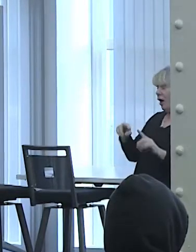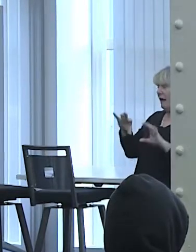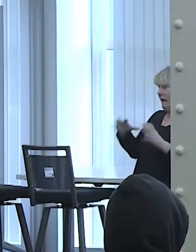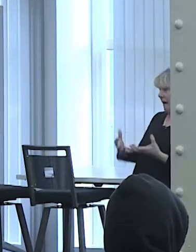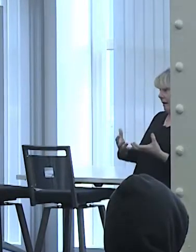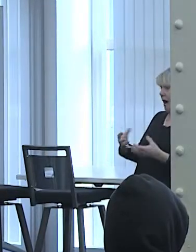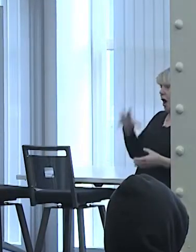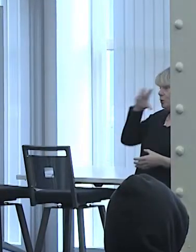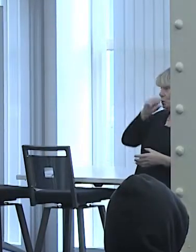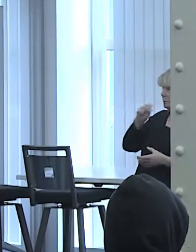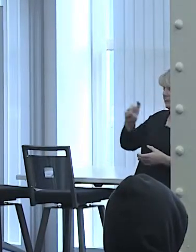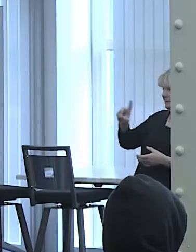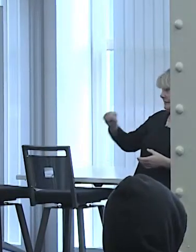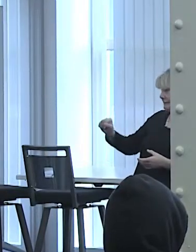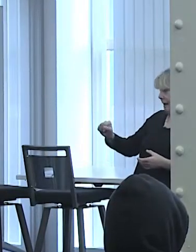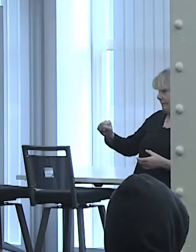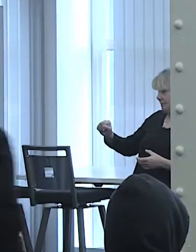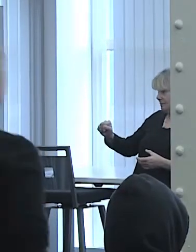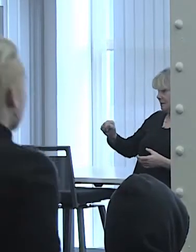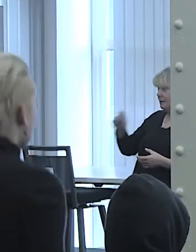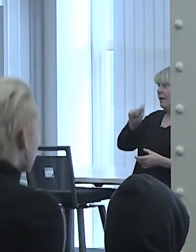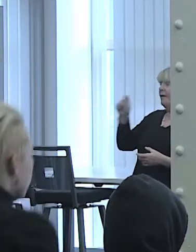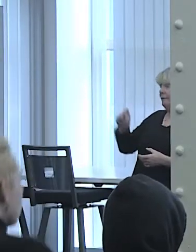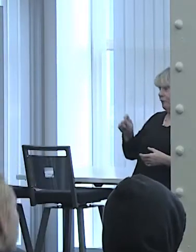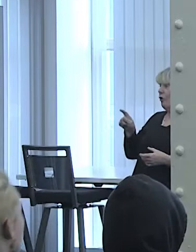to be disabled, then you will be affected by able-ism.